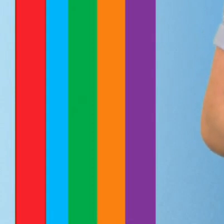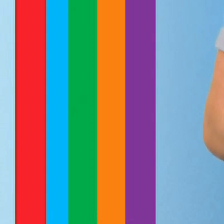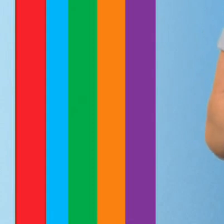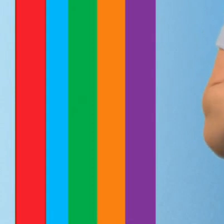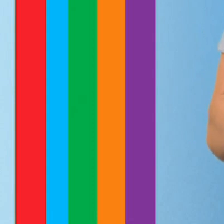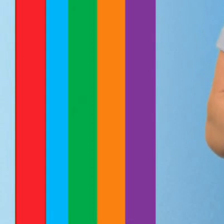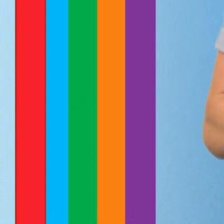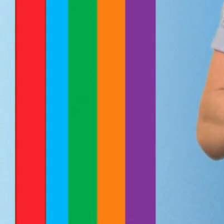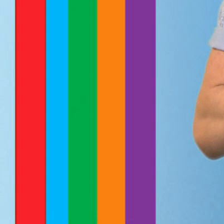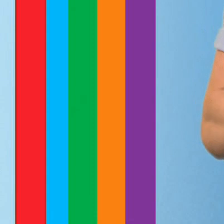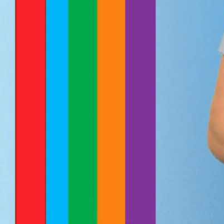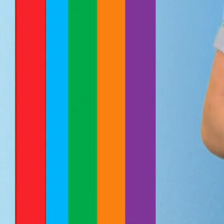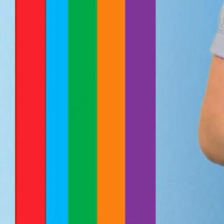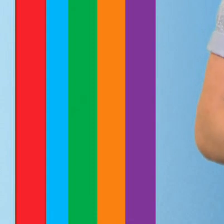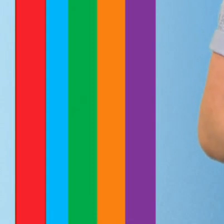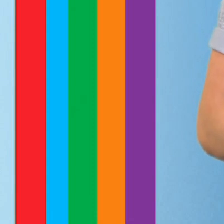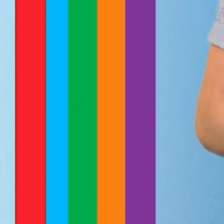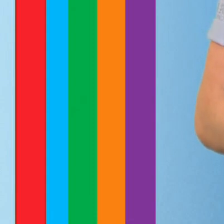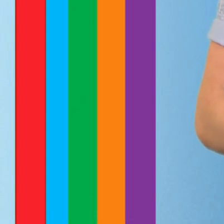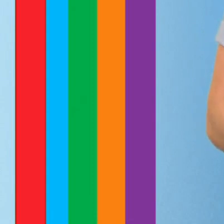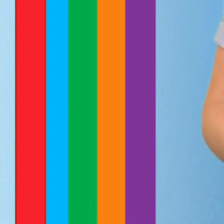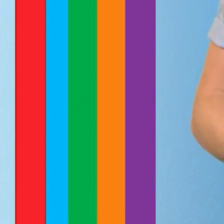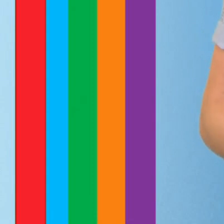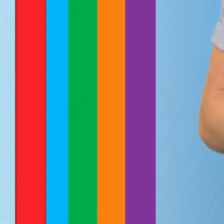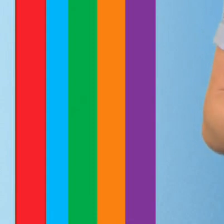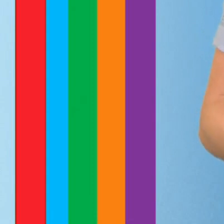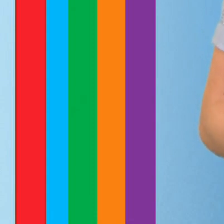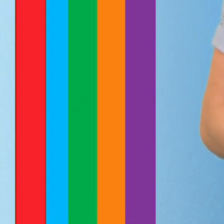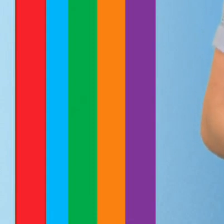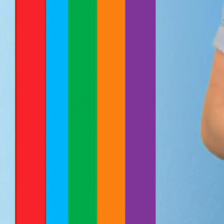and it was celebrated around the globe. Scientists from different countries